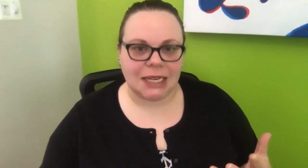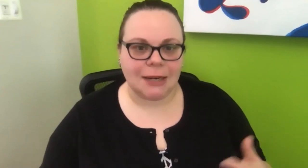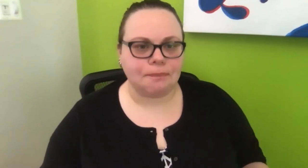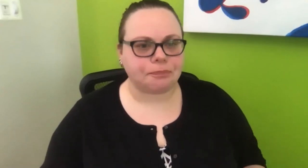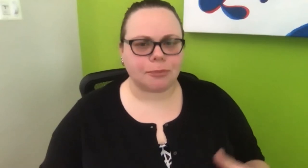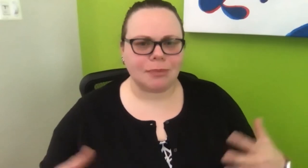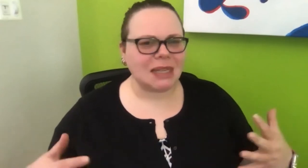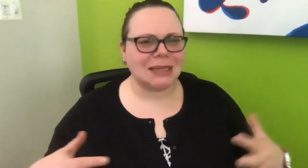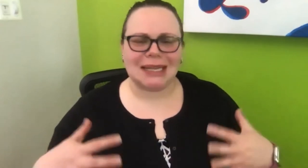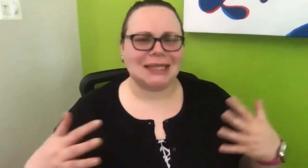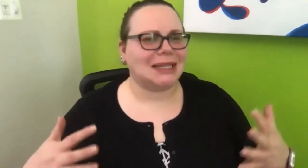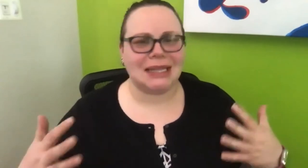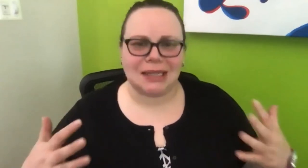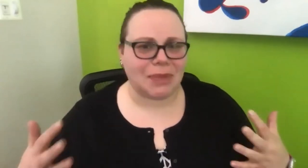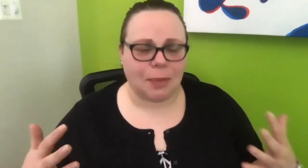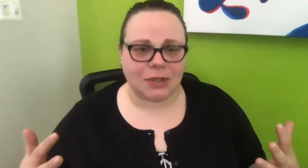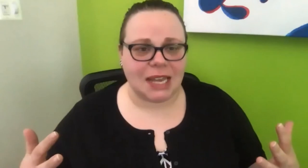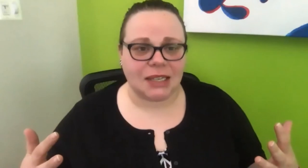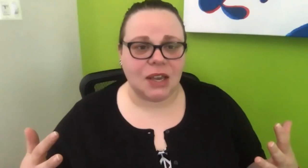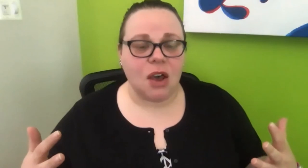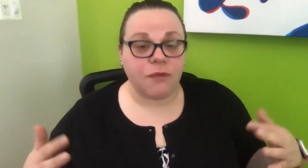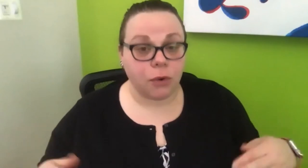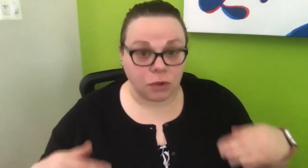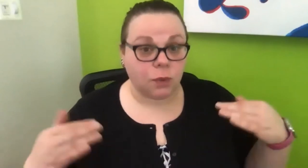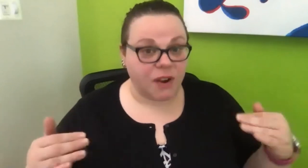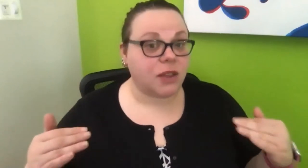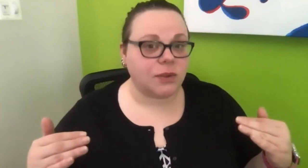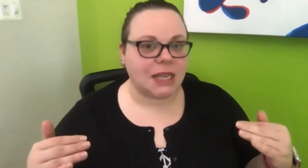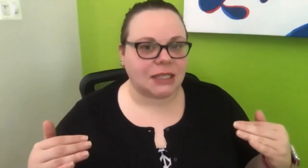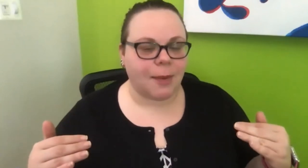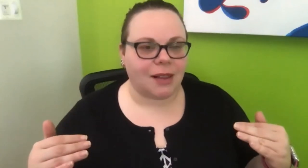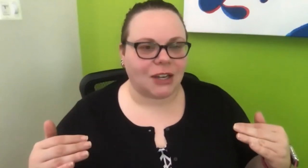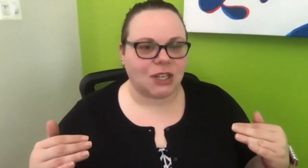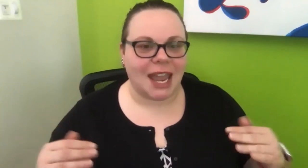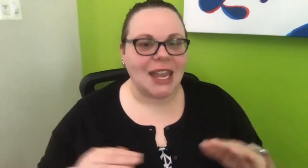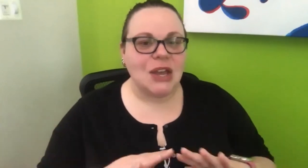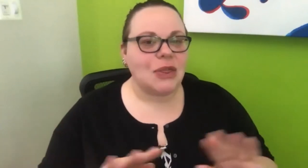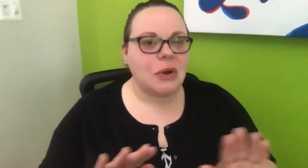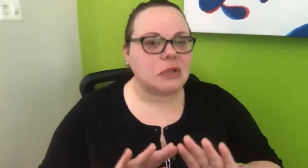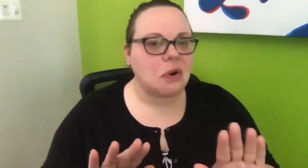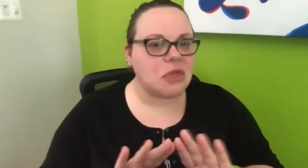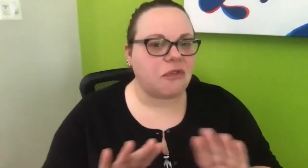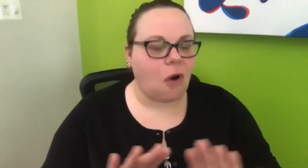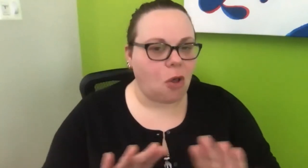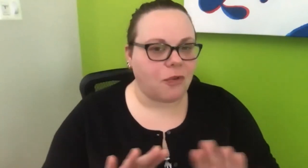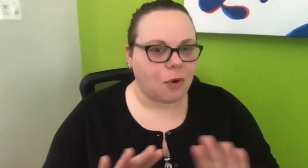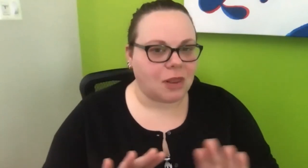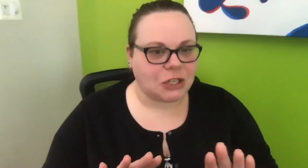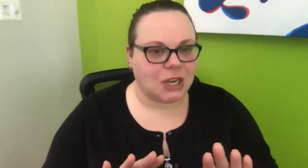it was like 60-something percent of voters were very enthusiastic about Election Day. Those aren’t the fall before election kind of numbers.